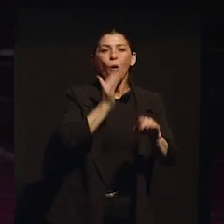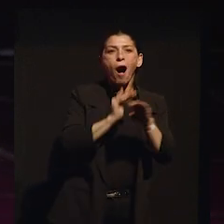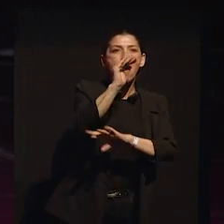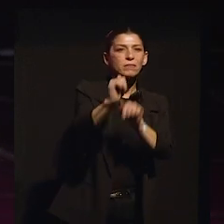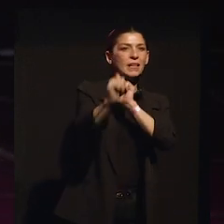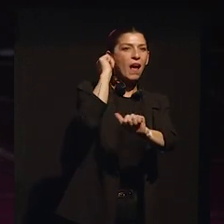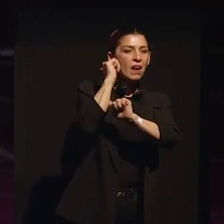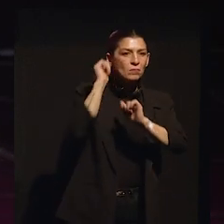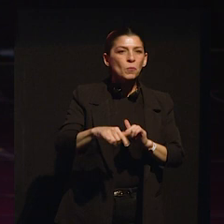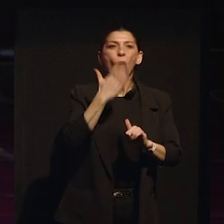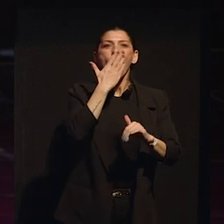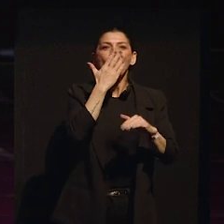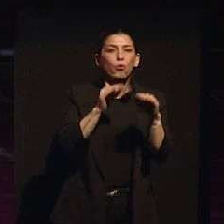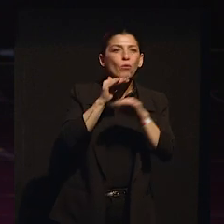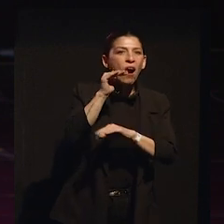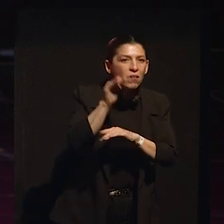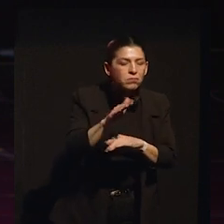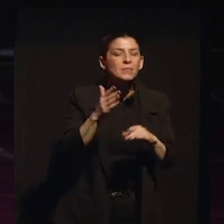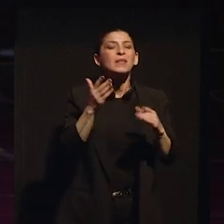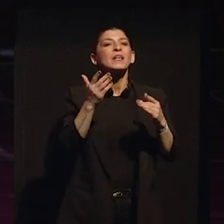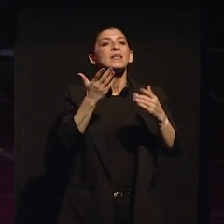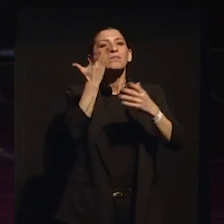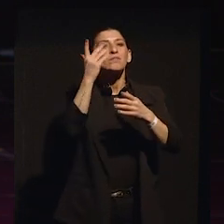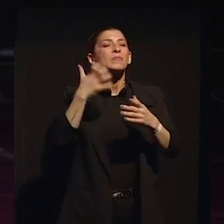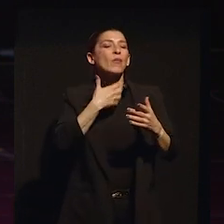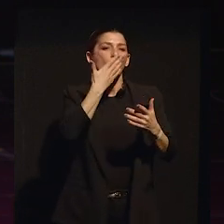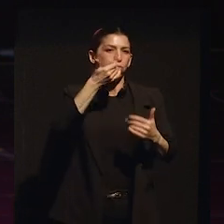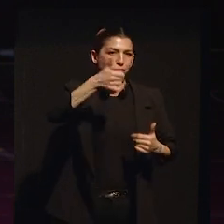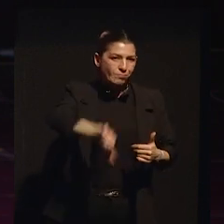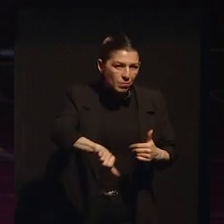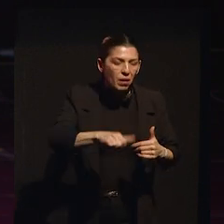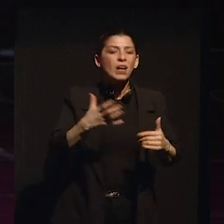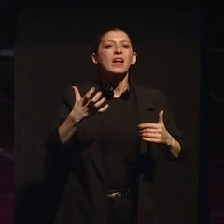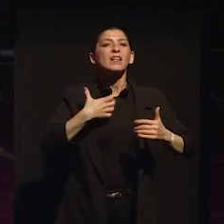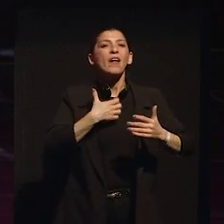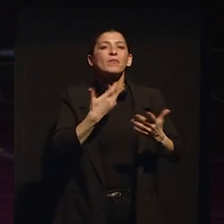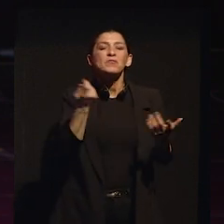and then the rate of unregistered work, early marriage, being subject to